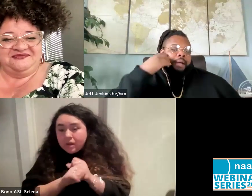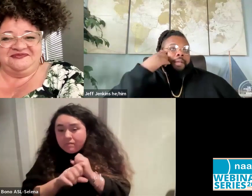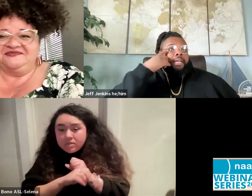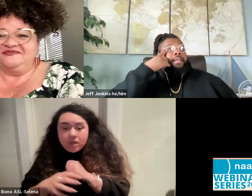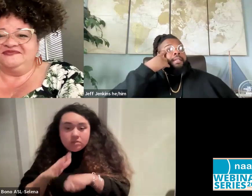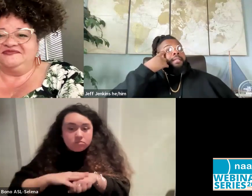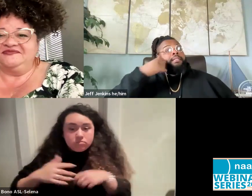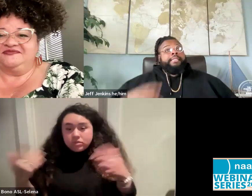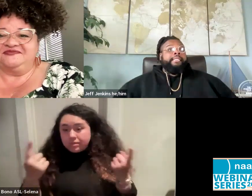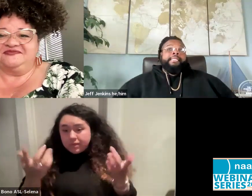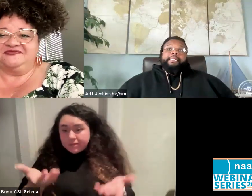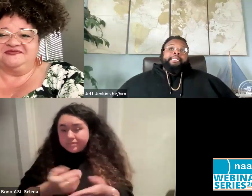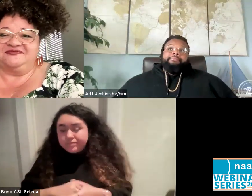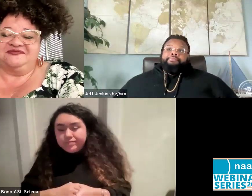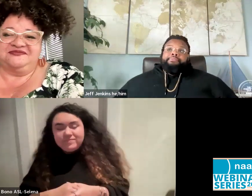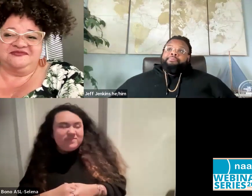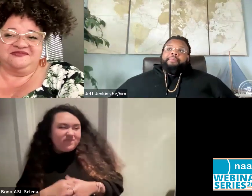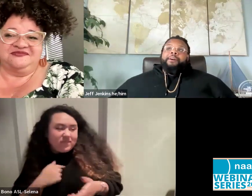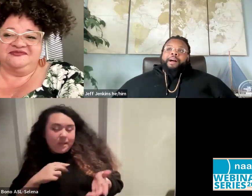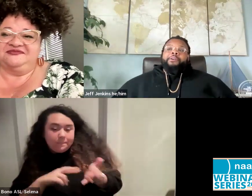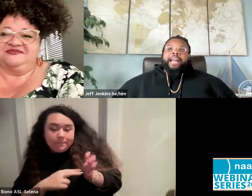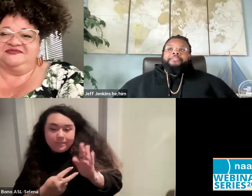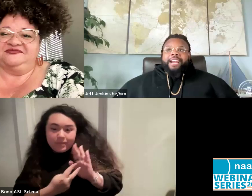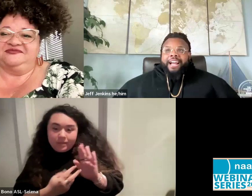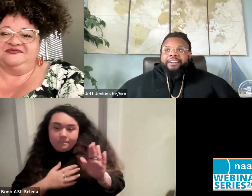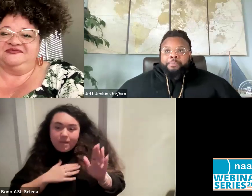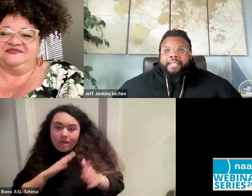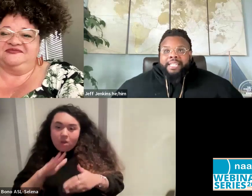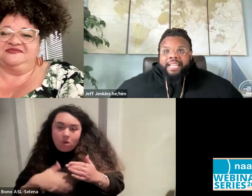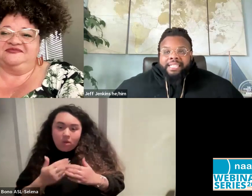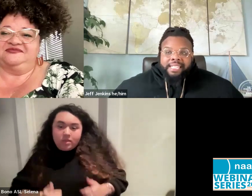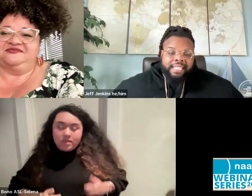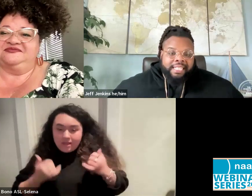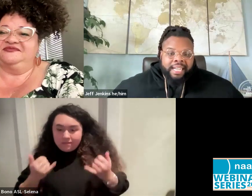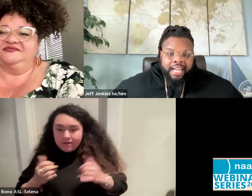I mean, my whole life right now, especially in this season,